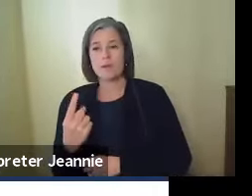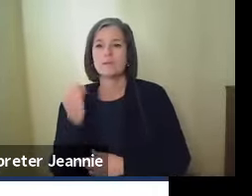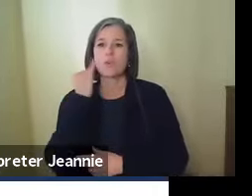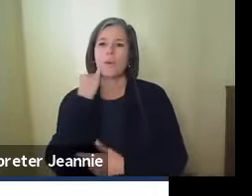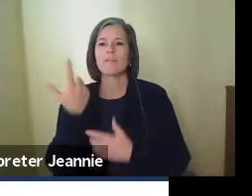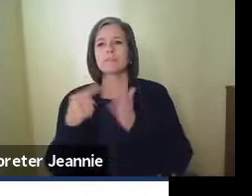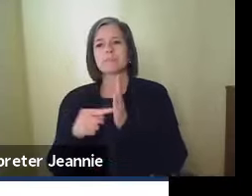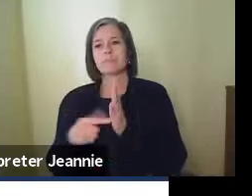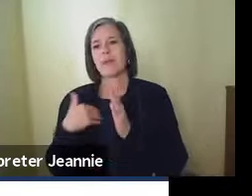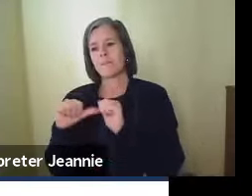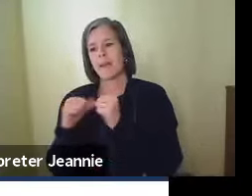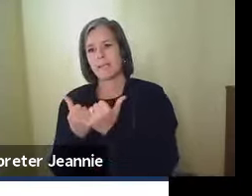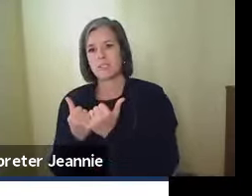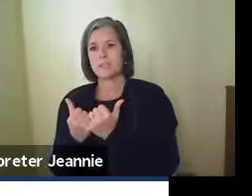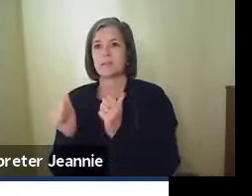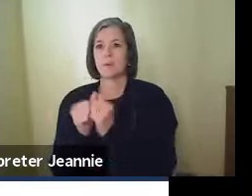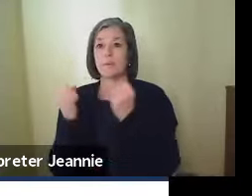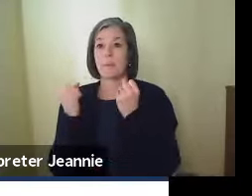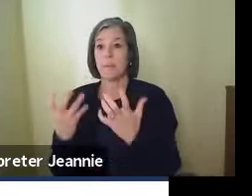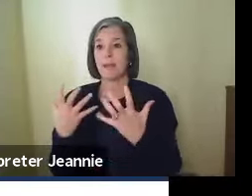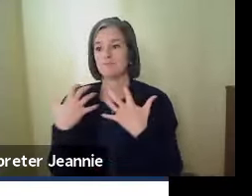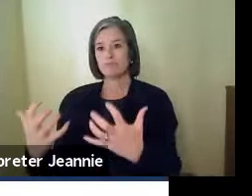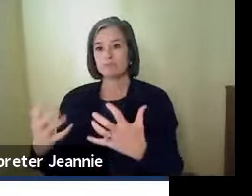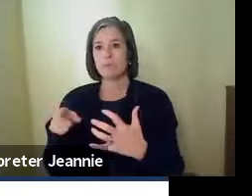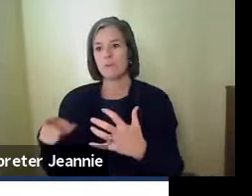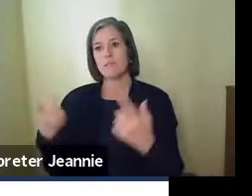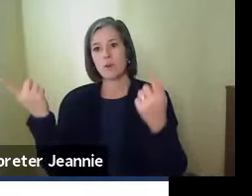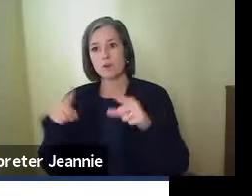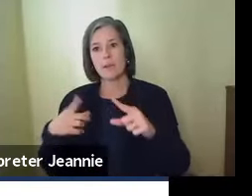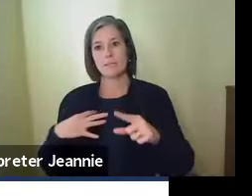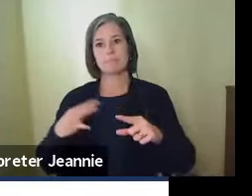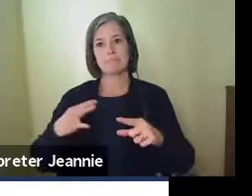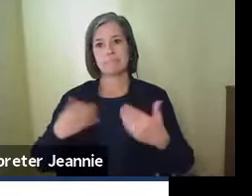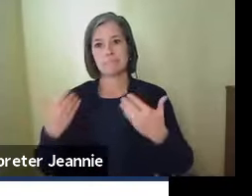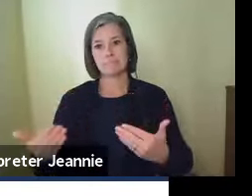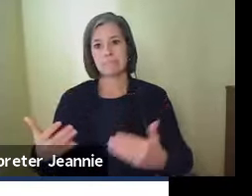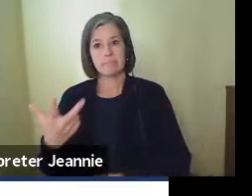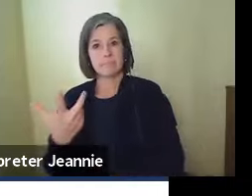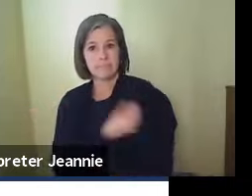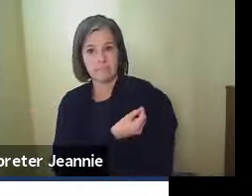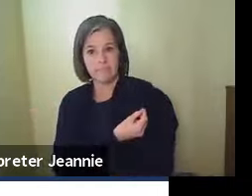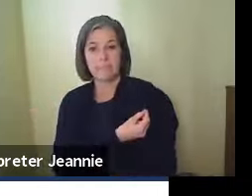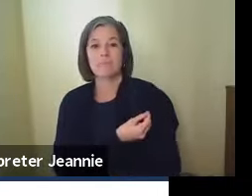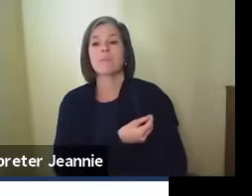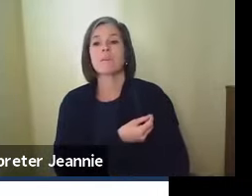that has a number of people who have agreed to take the vaccine and need vaccination along with